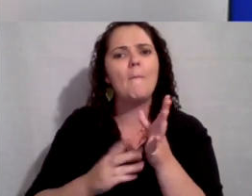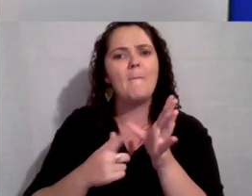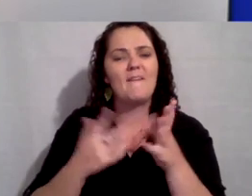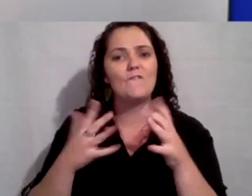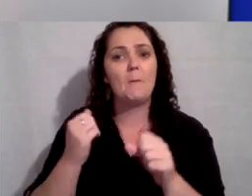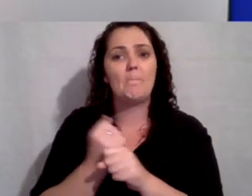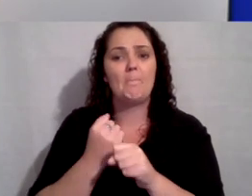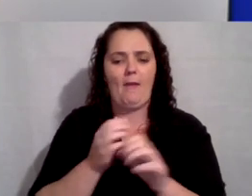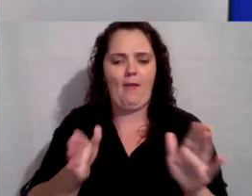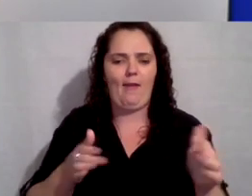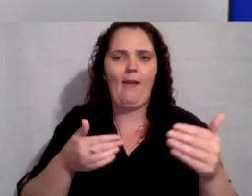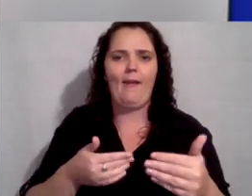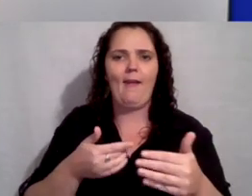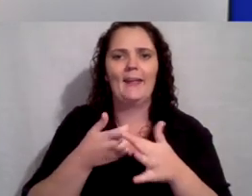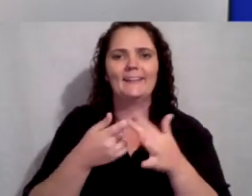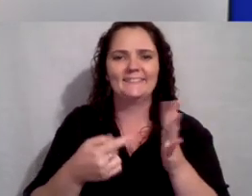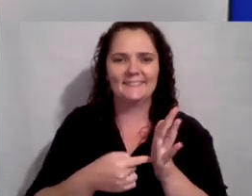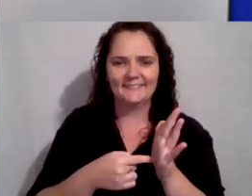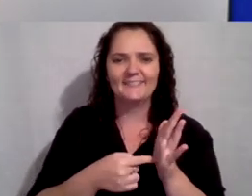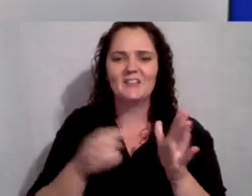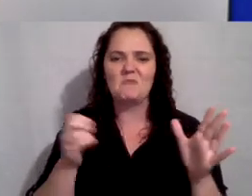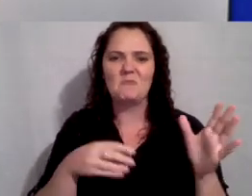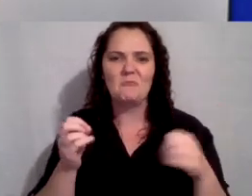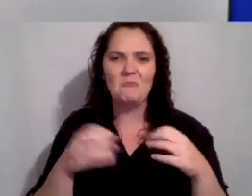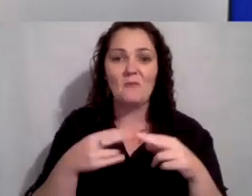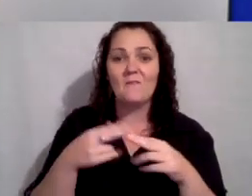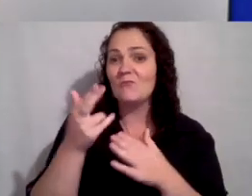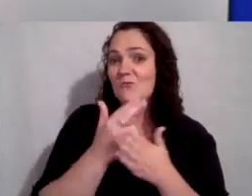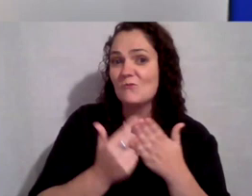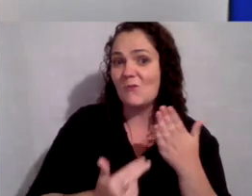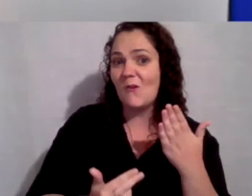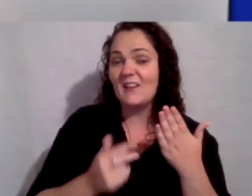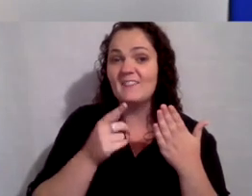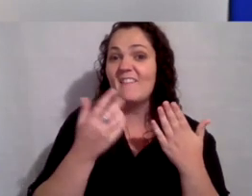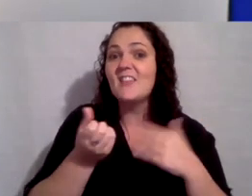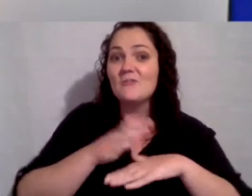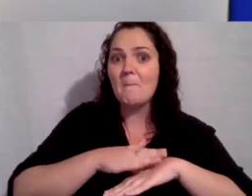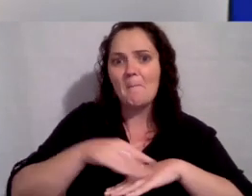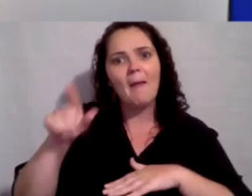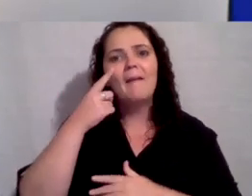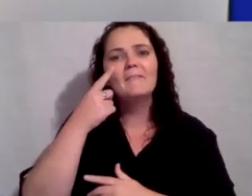that are specific to drawing, so if you get a chance to go to GOMA, stop by the bookstore and take a look at some of the excellent drawing